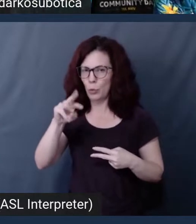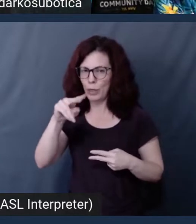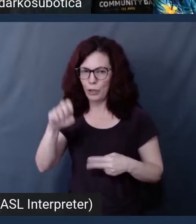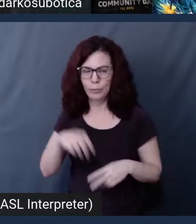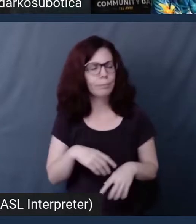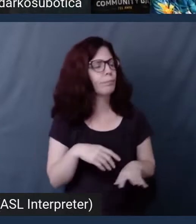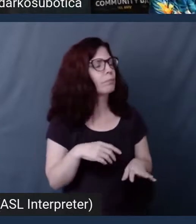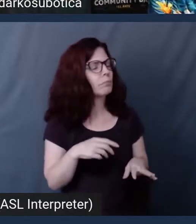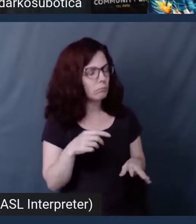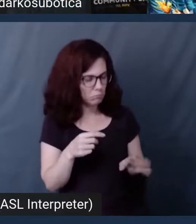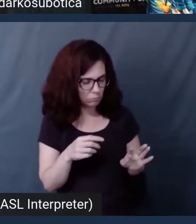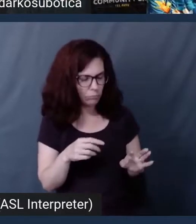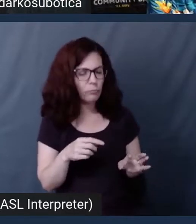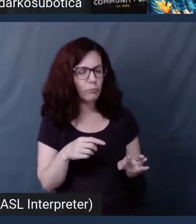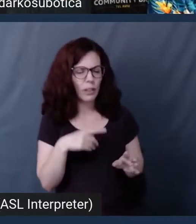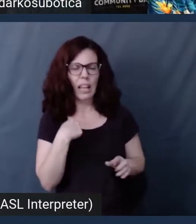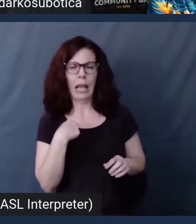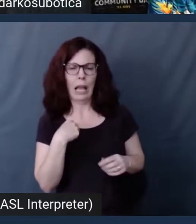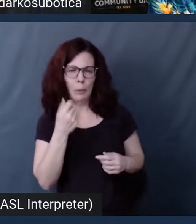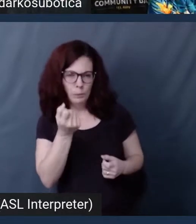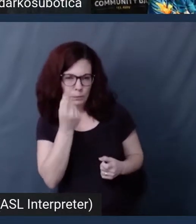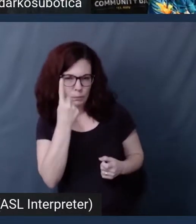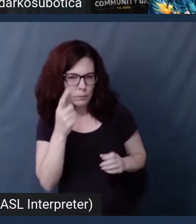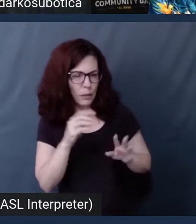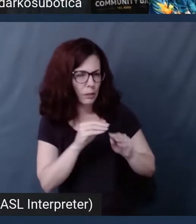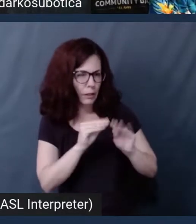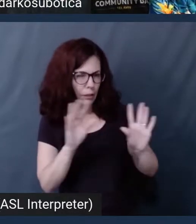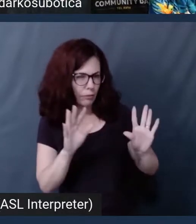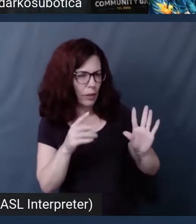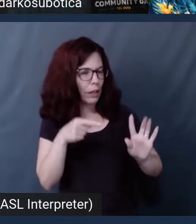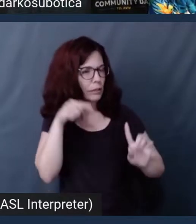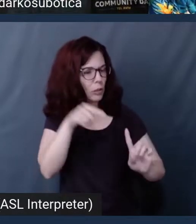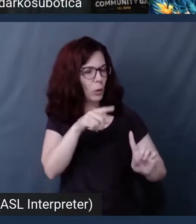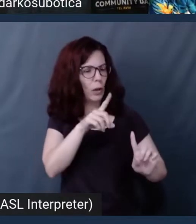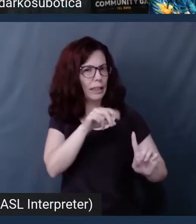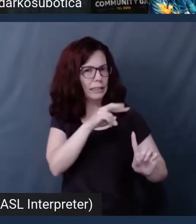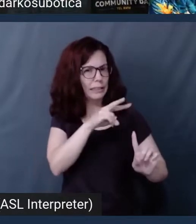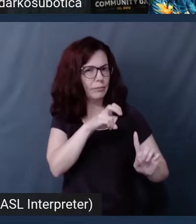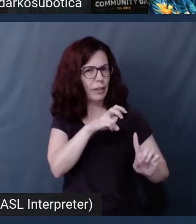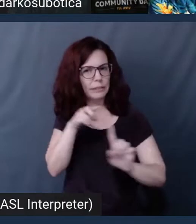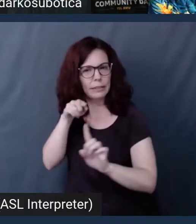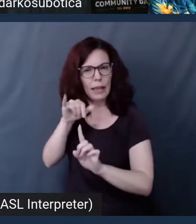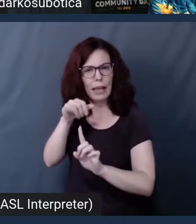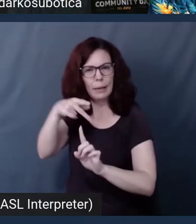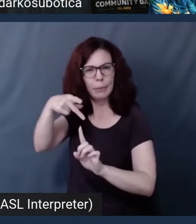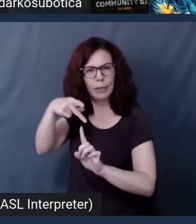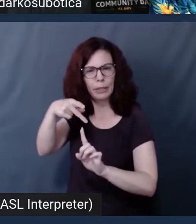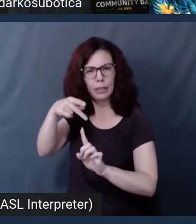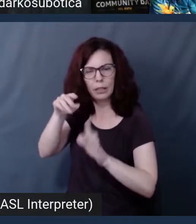so this device is what the IP cameras connect to in the deployment setting?